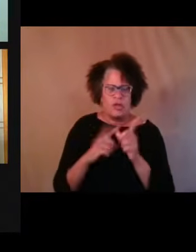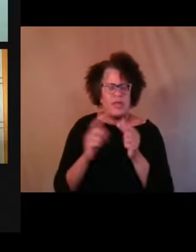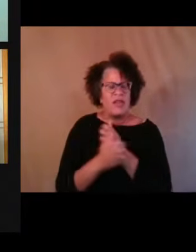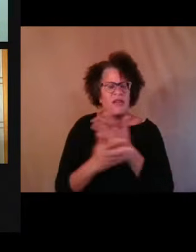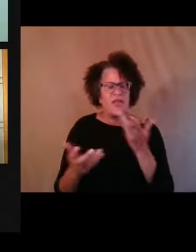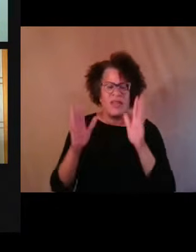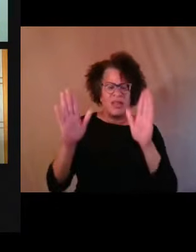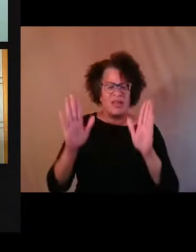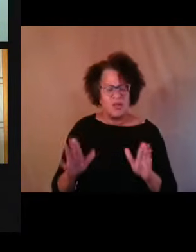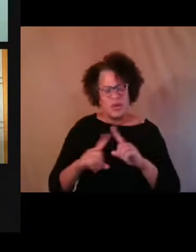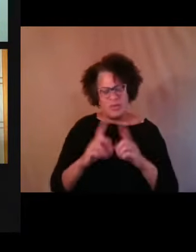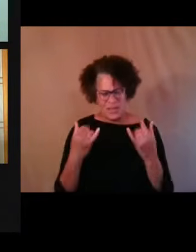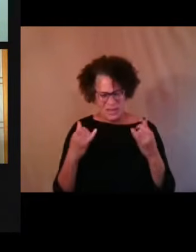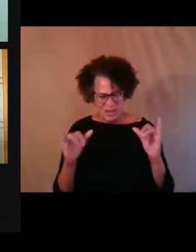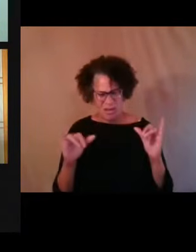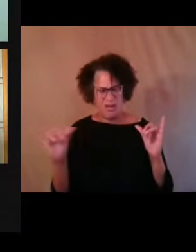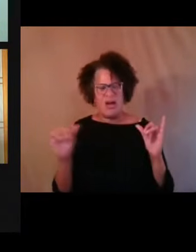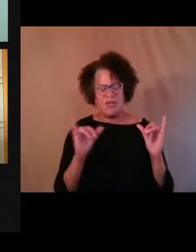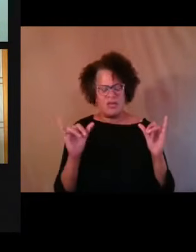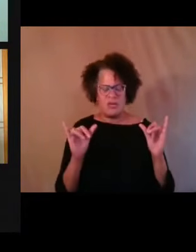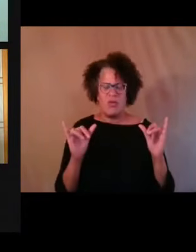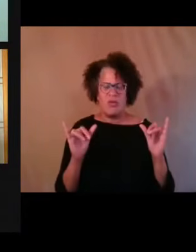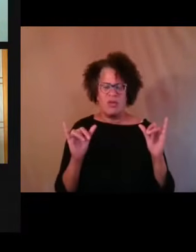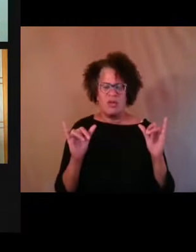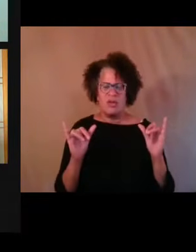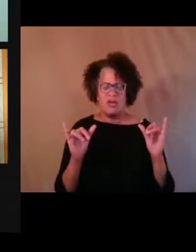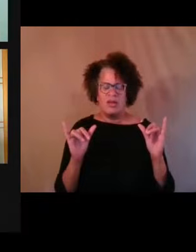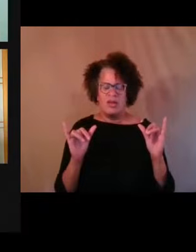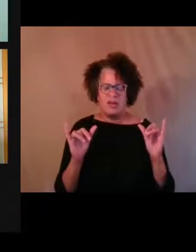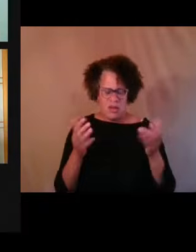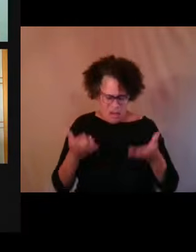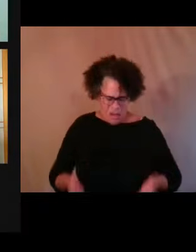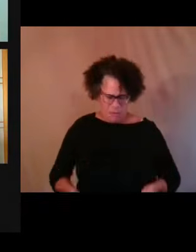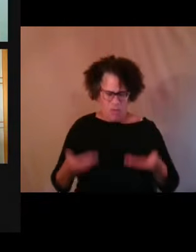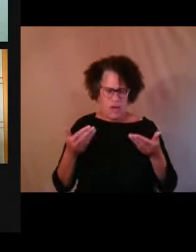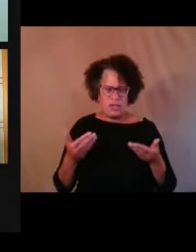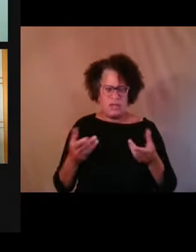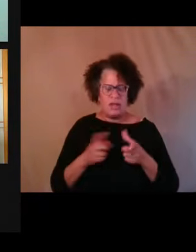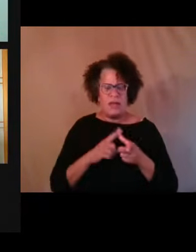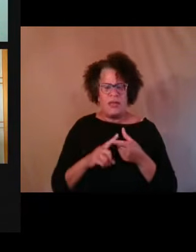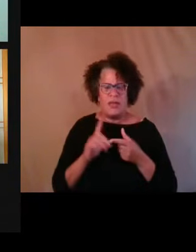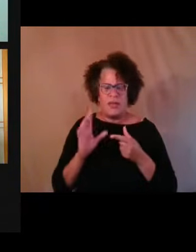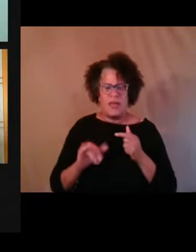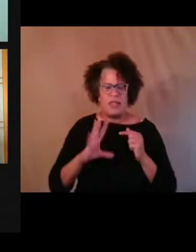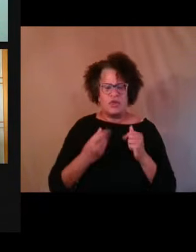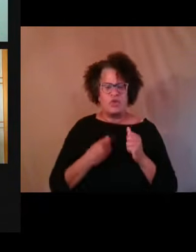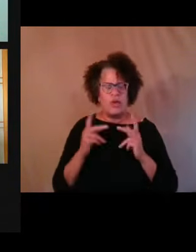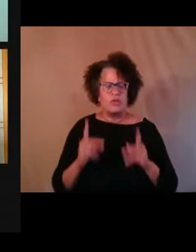I still also get to realize in being present that, "Wait, there's a trans person outside on the street right now."